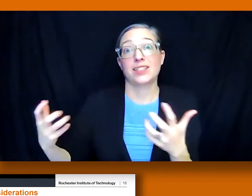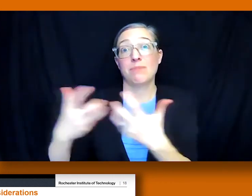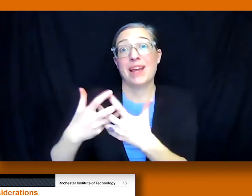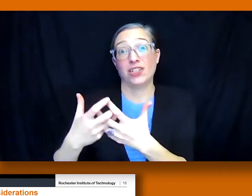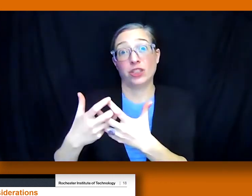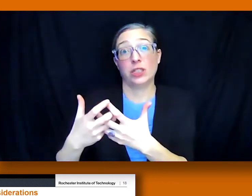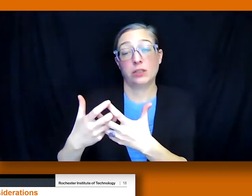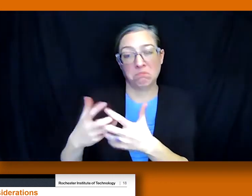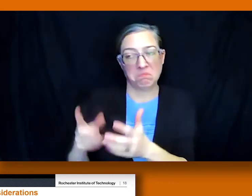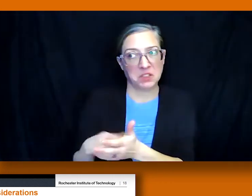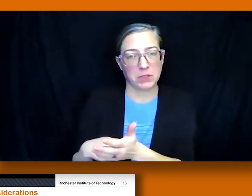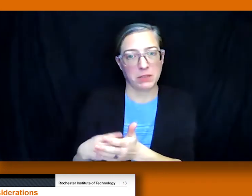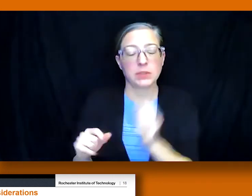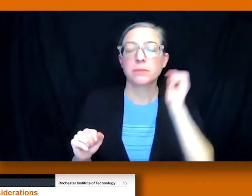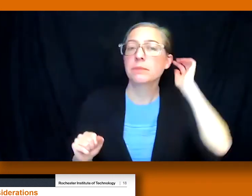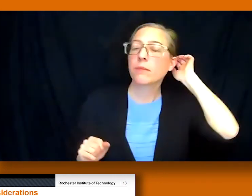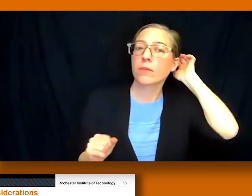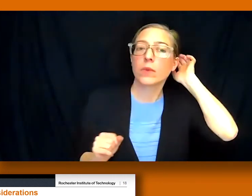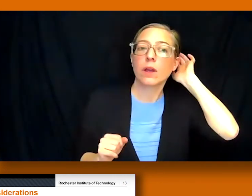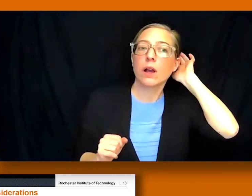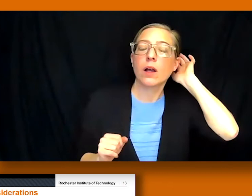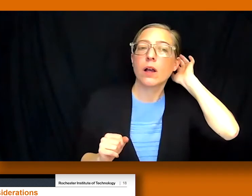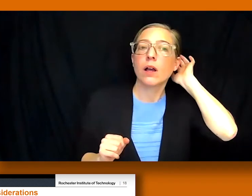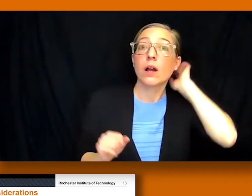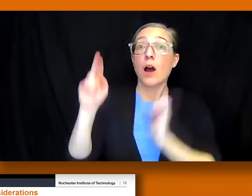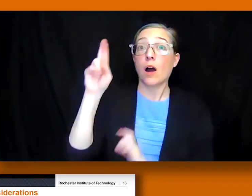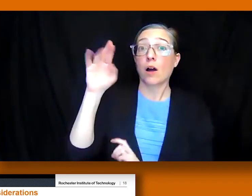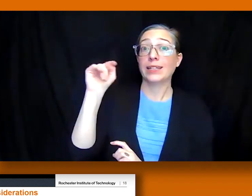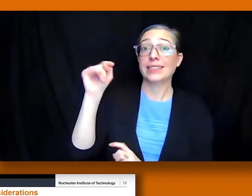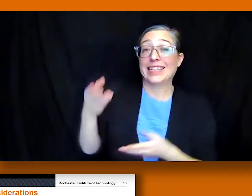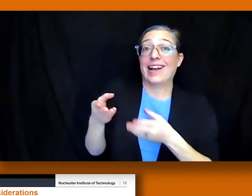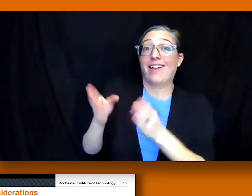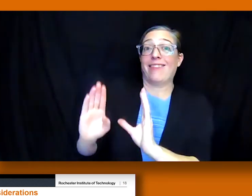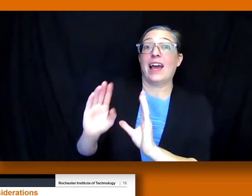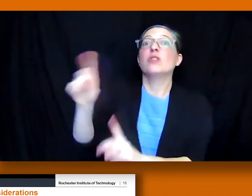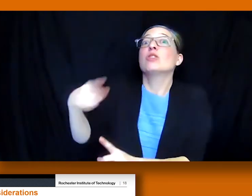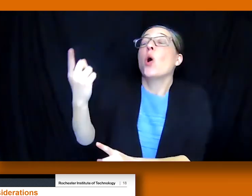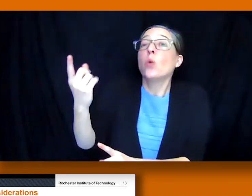RIT allows cost-share only when required by the funding agency